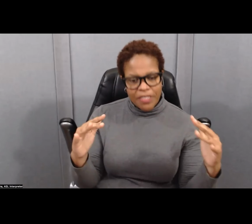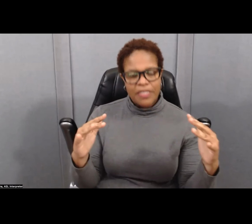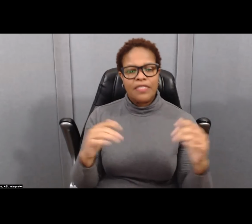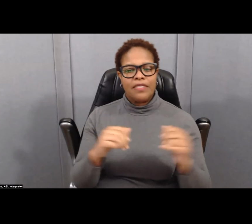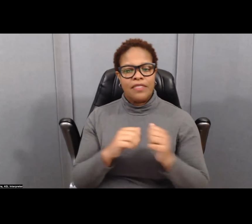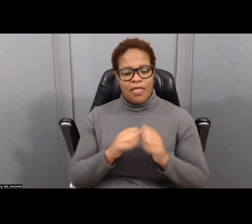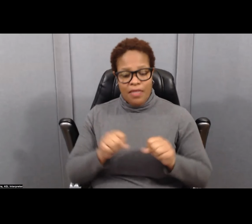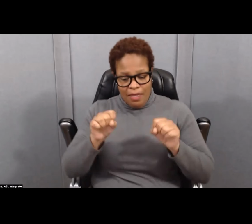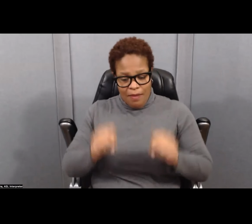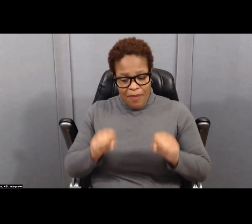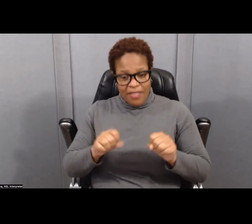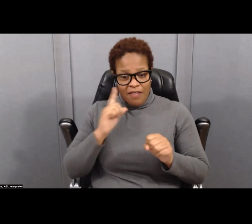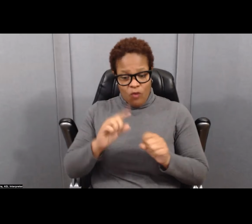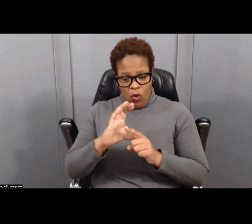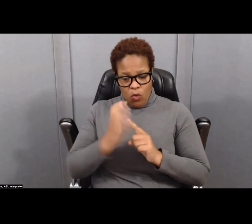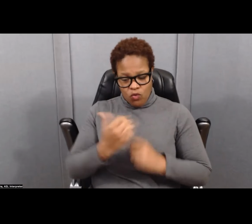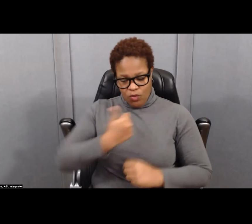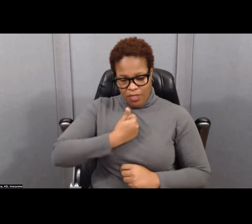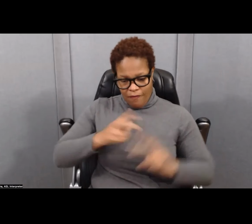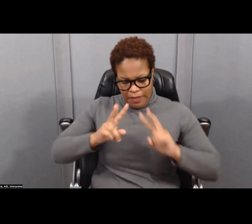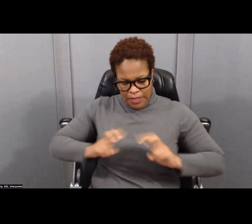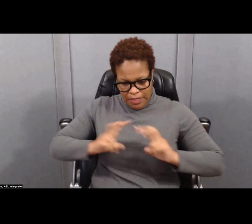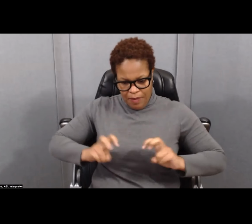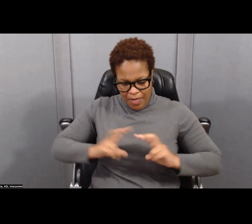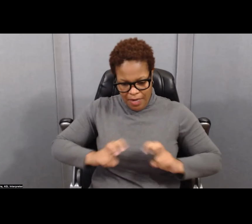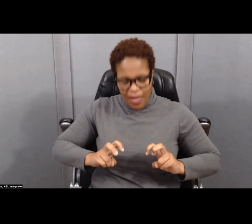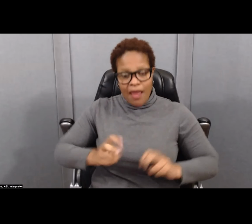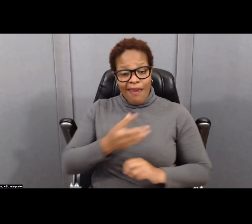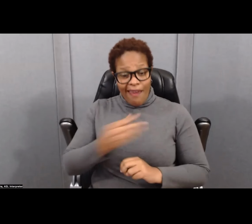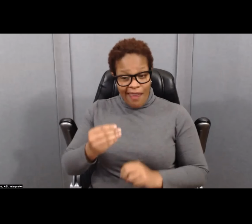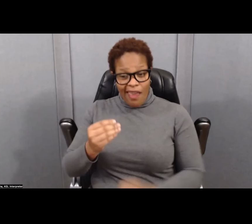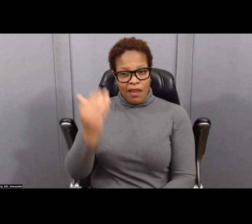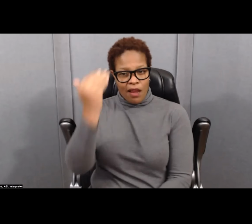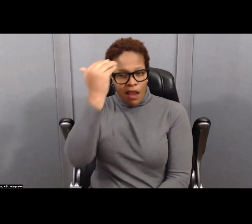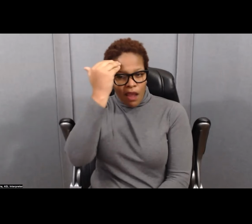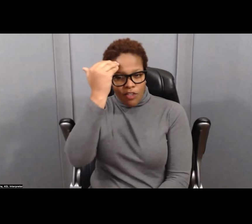cultural self-assessment, and being conscious of the various dynamics